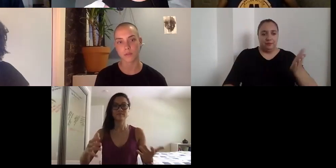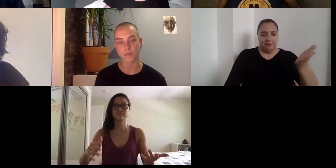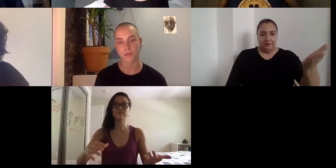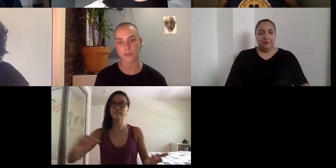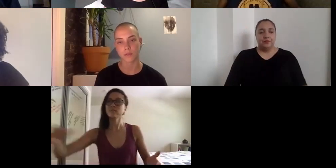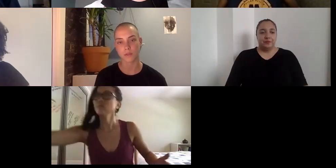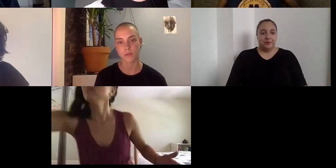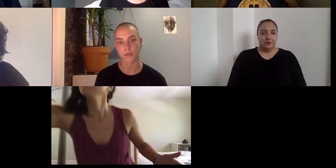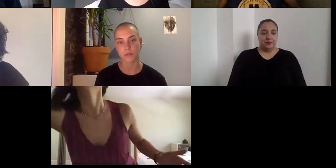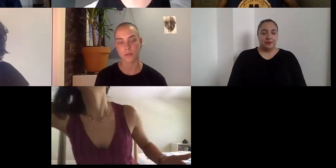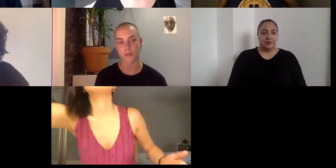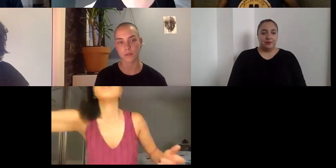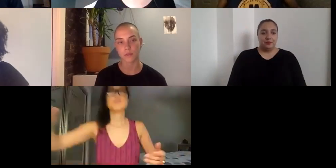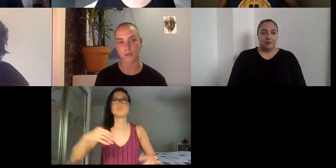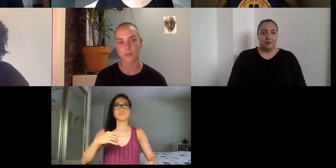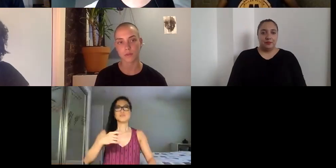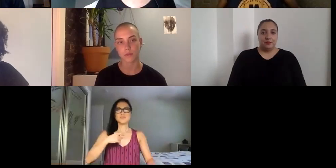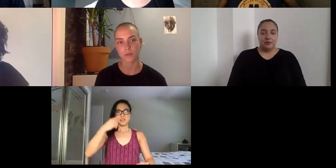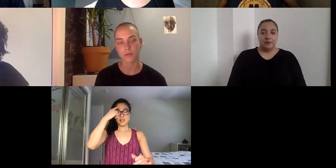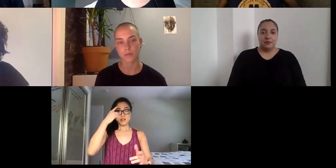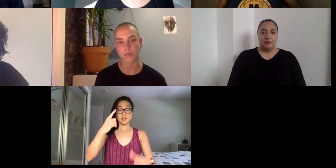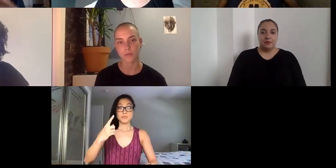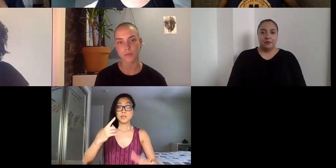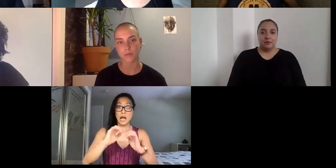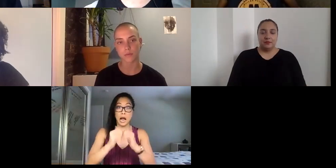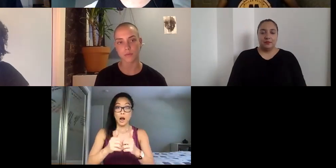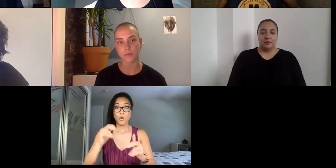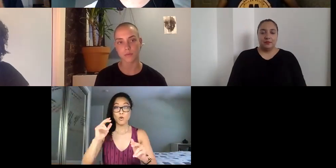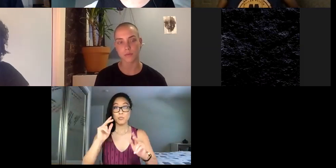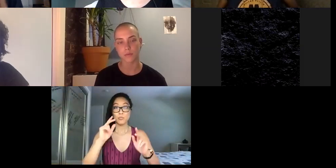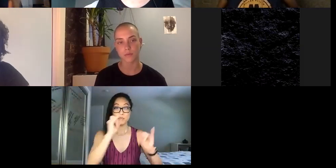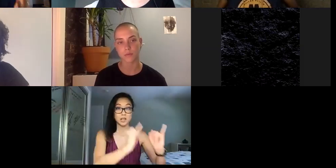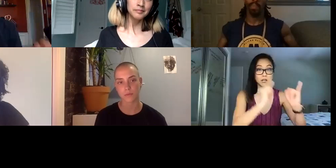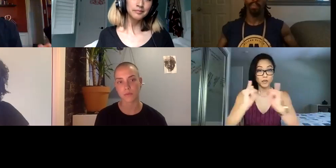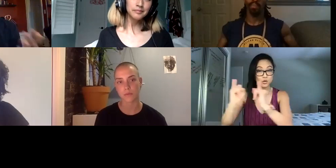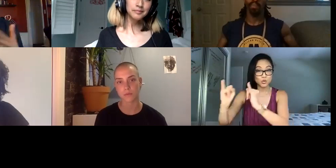So some people it's about doing nothing, some people it's about doing that daily practice, that kind of marks the beginning